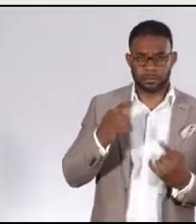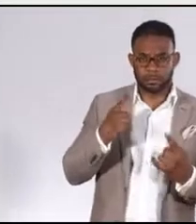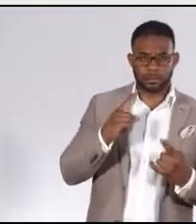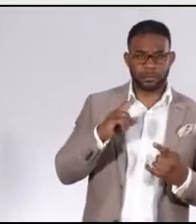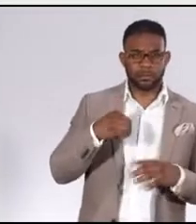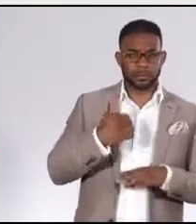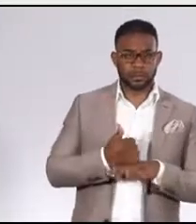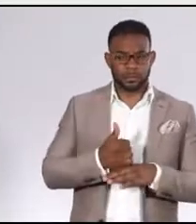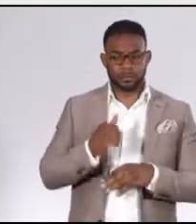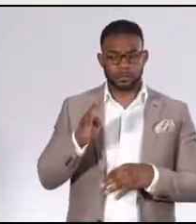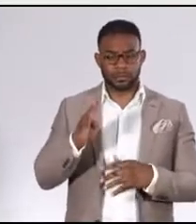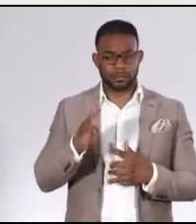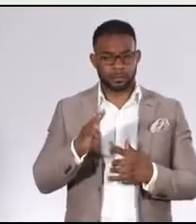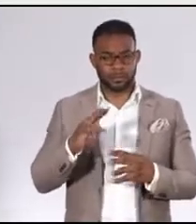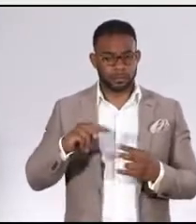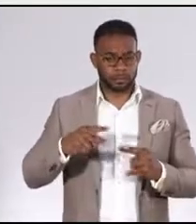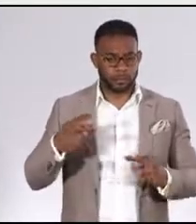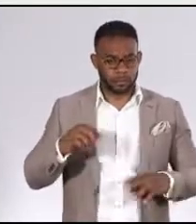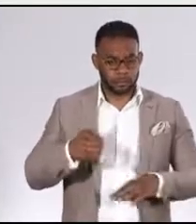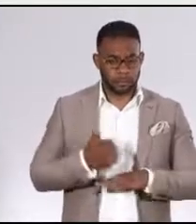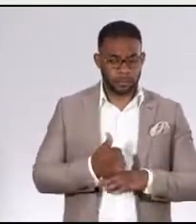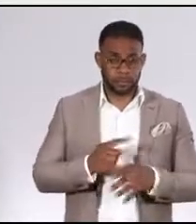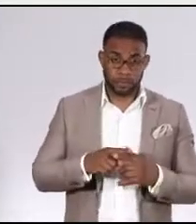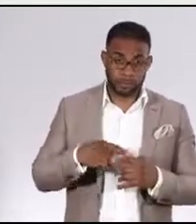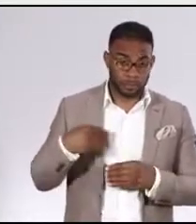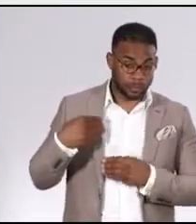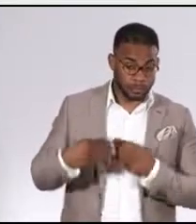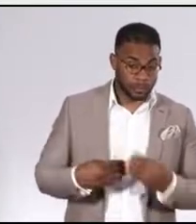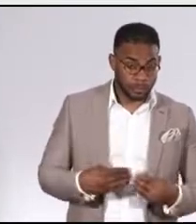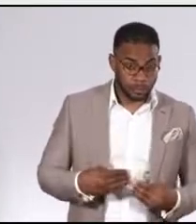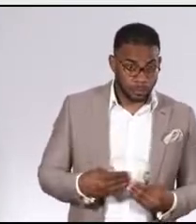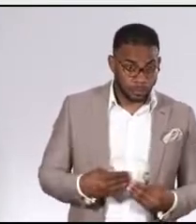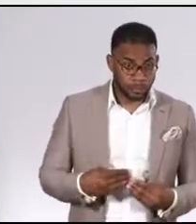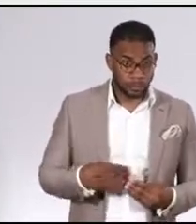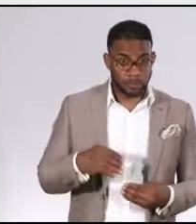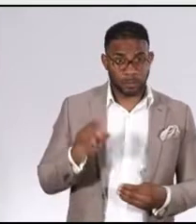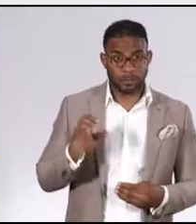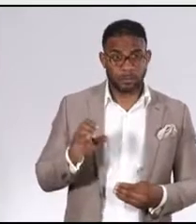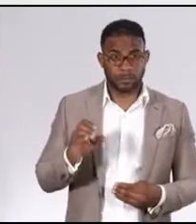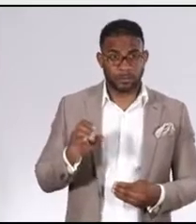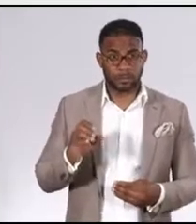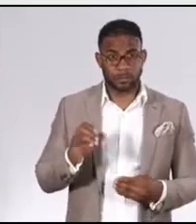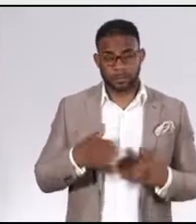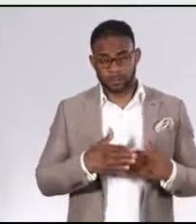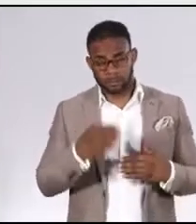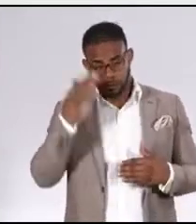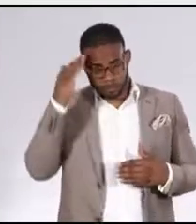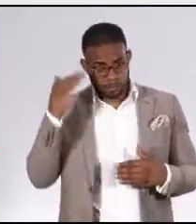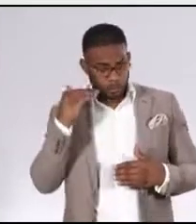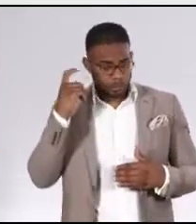be genetically based or hereditary. See post head or ear trauma,